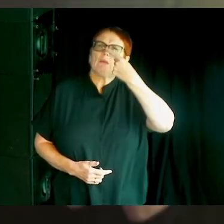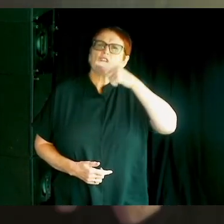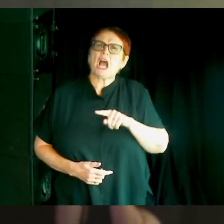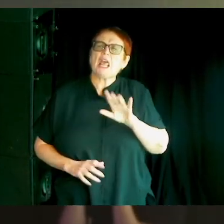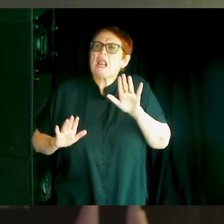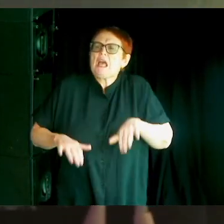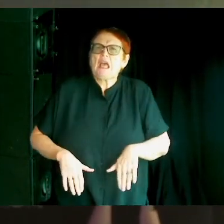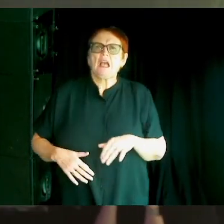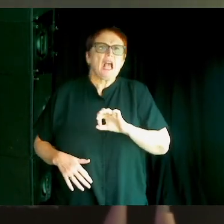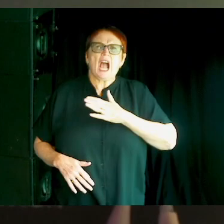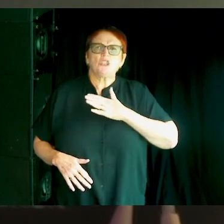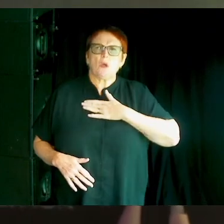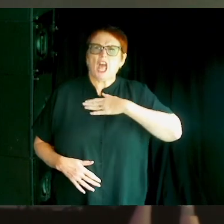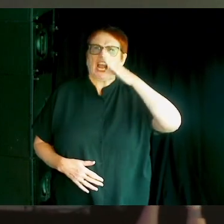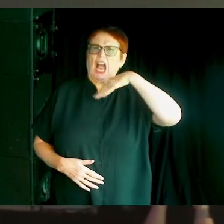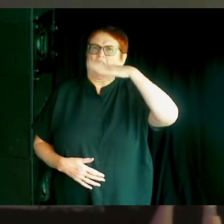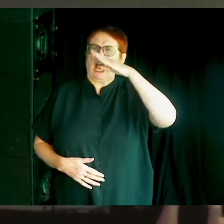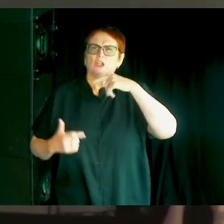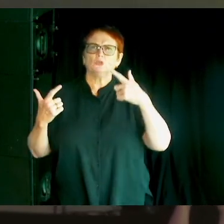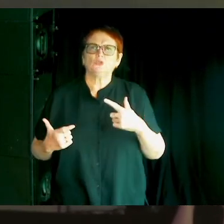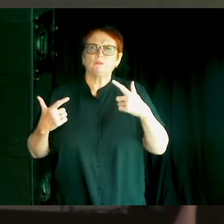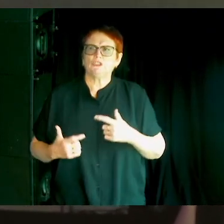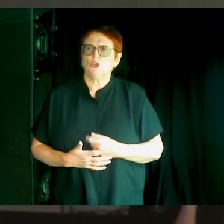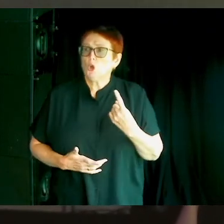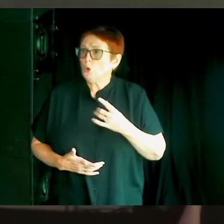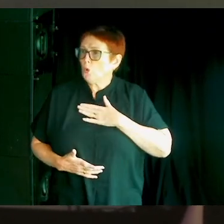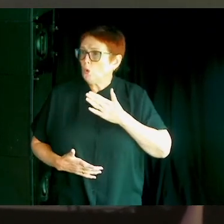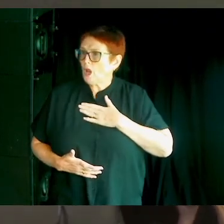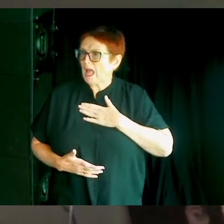don't eat I don't like hot spicy food who can eat really really spicy food here like really